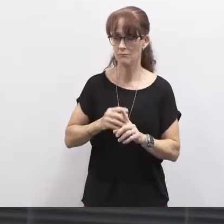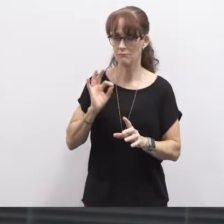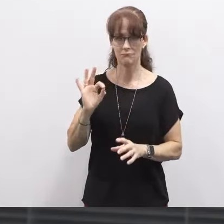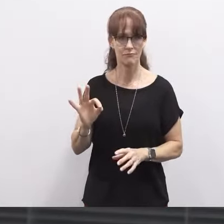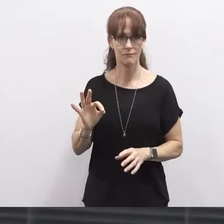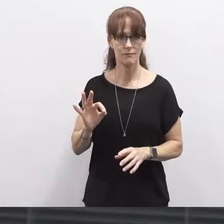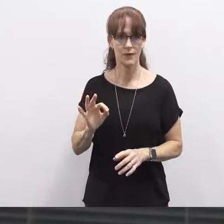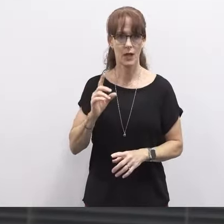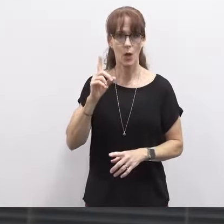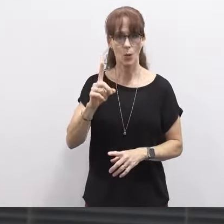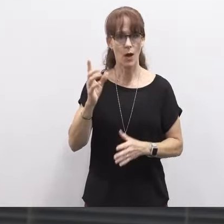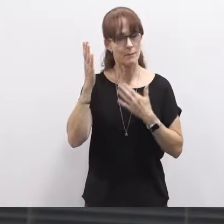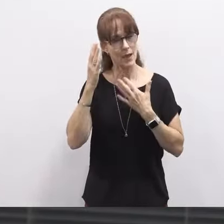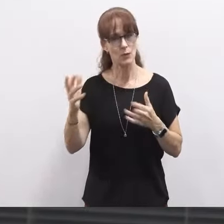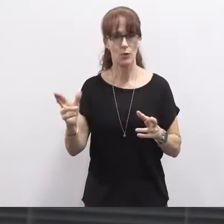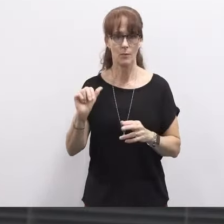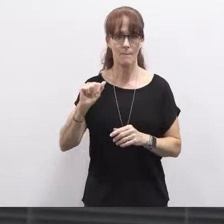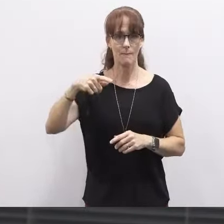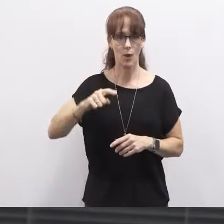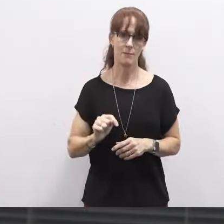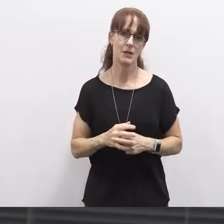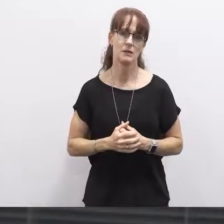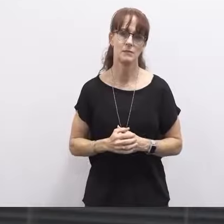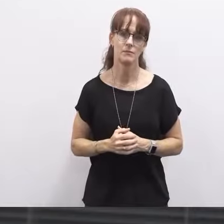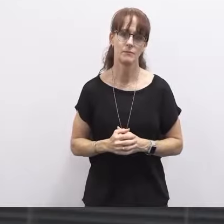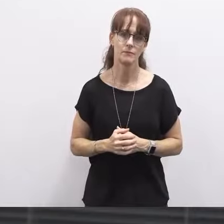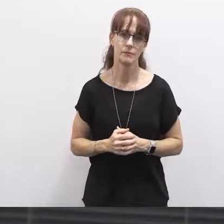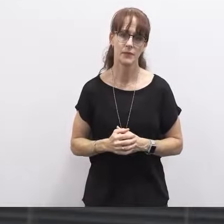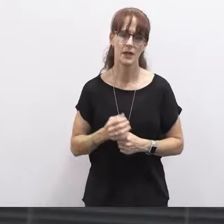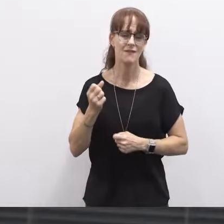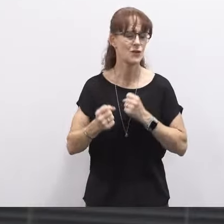for one bedroom apartment for years,